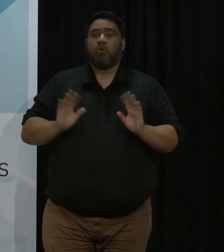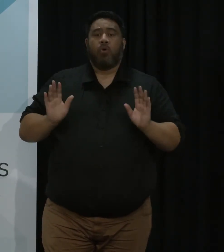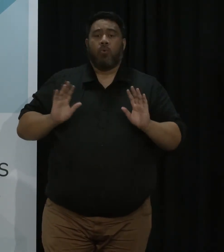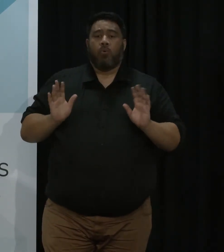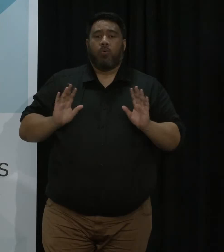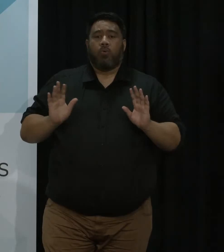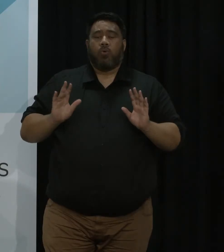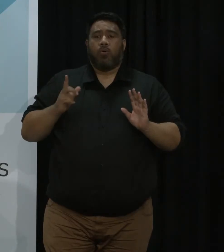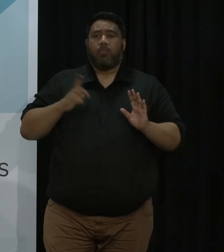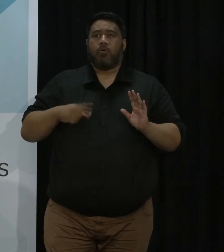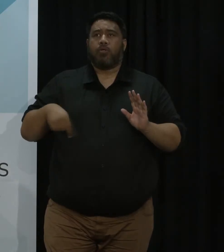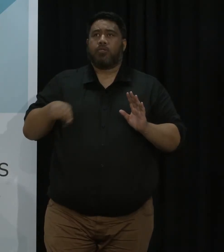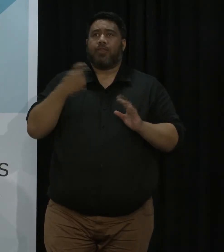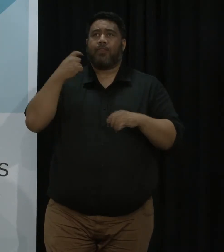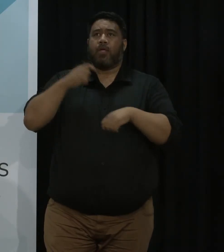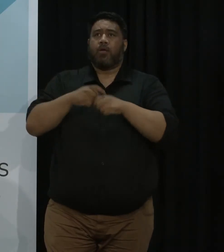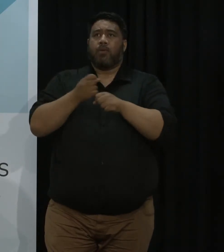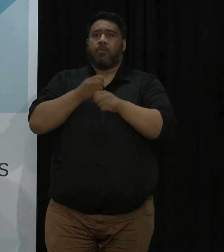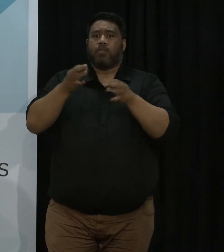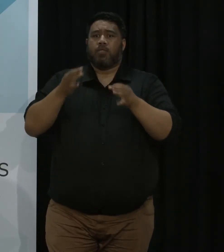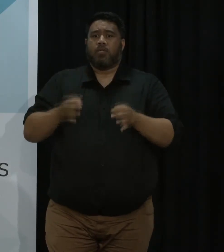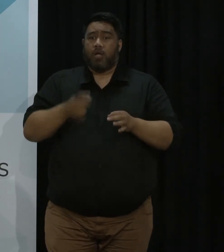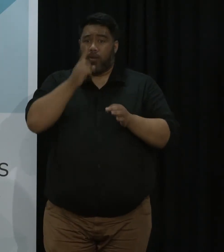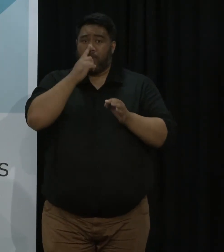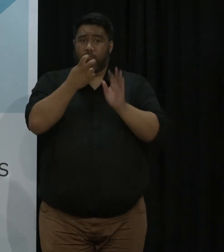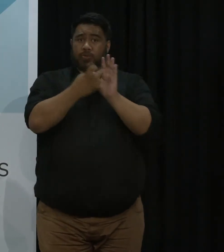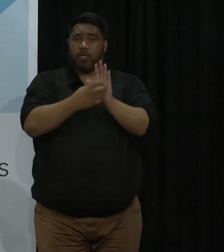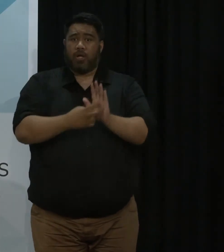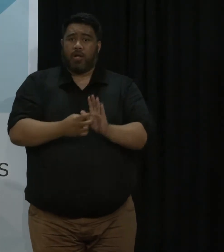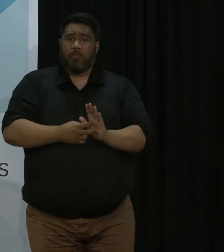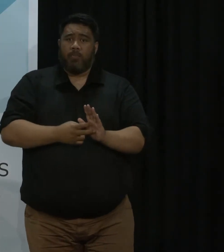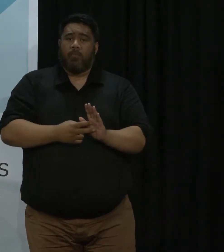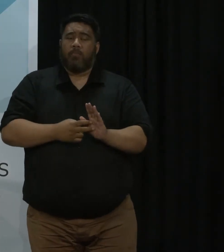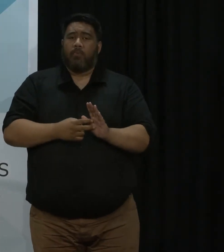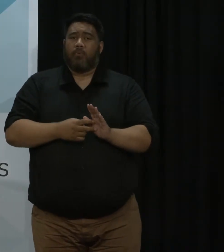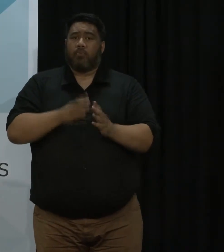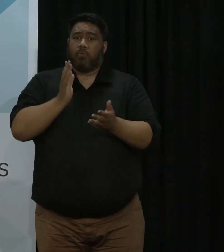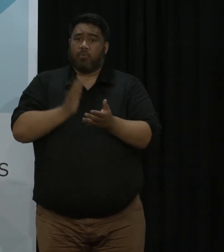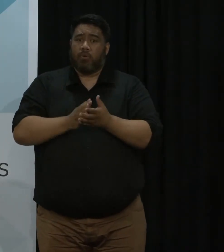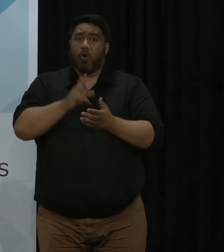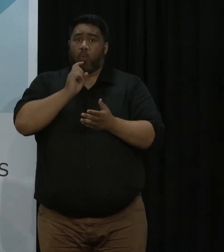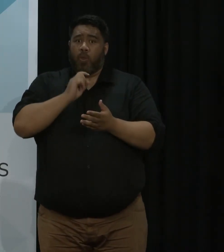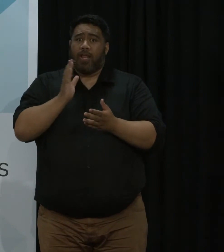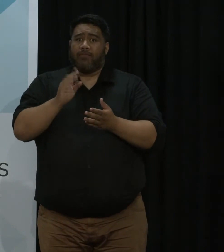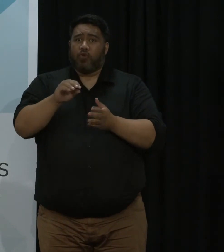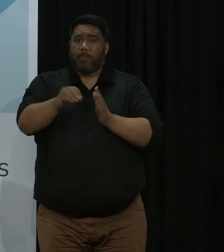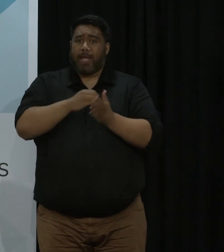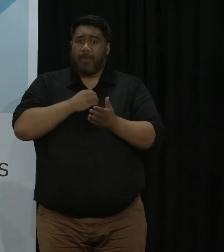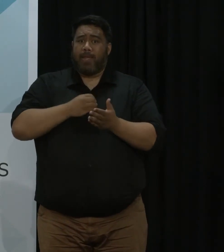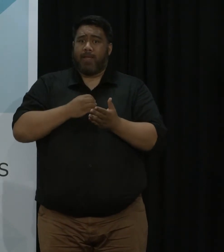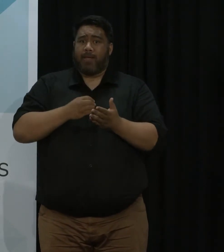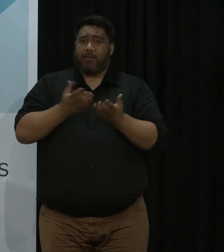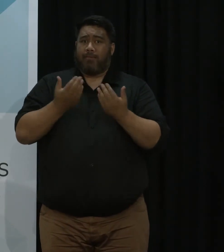the $490 million today. No, and that's because we